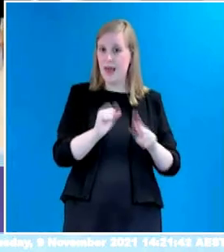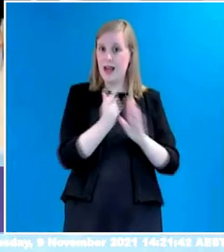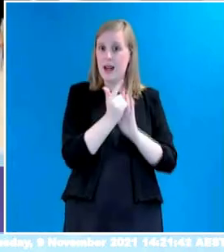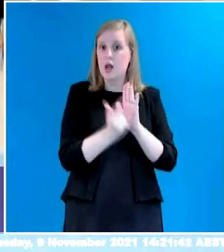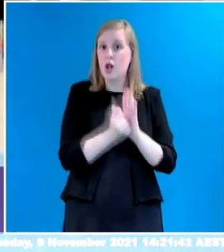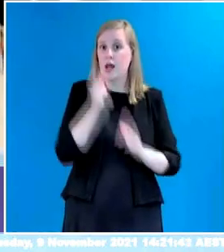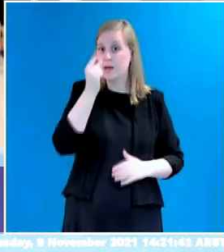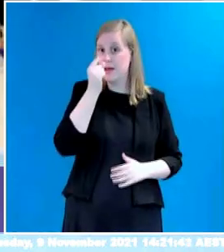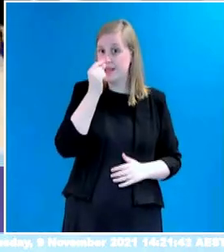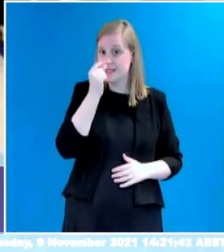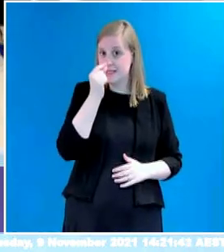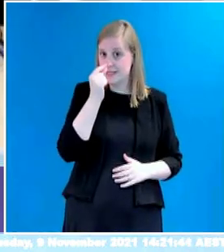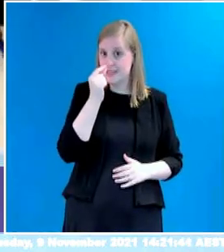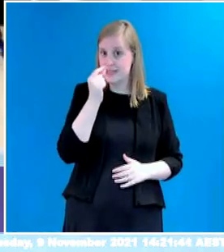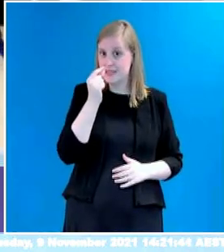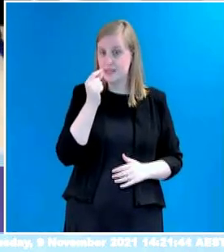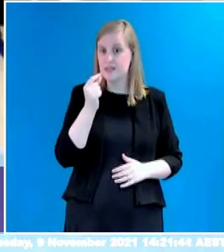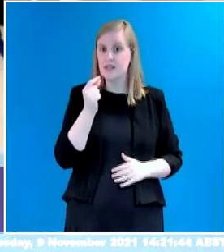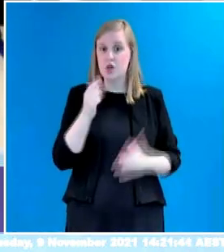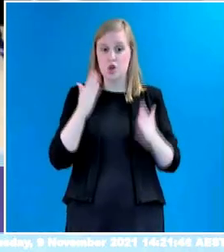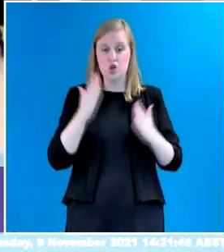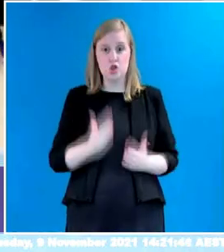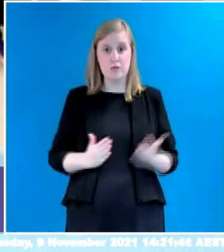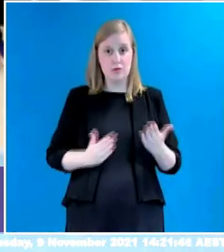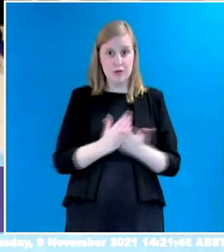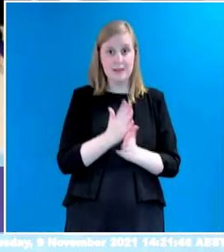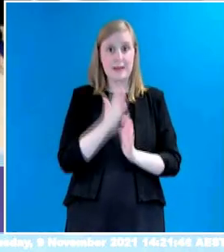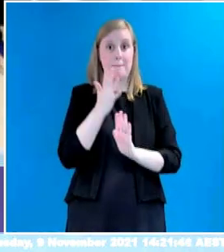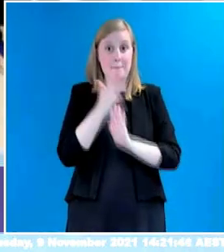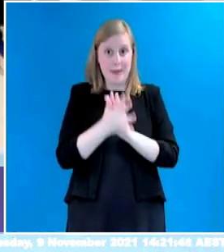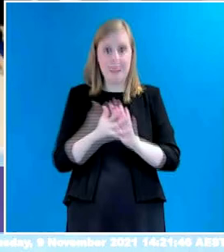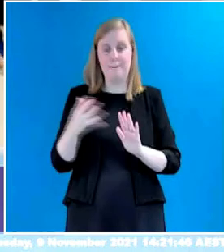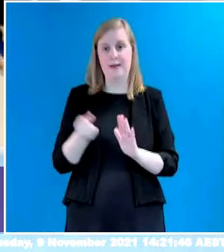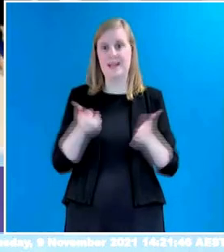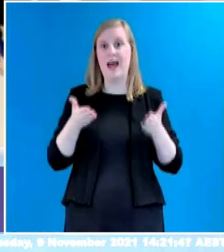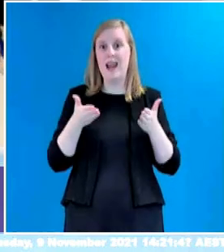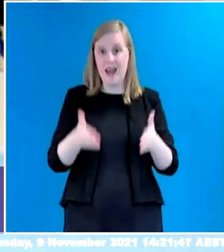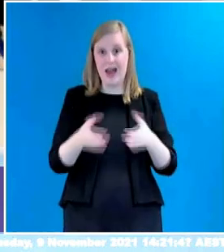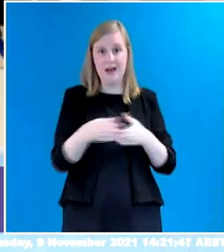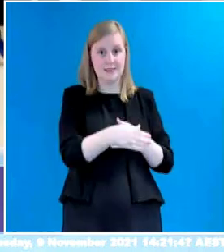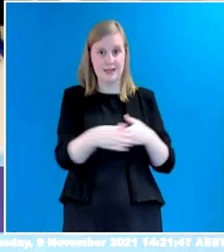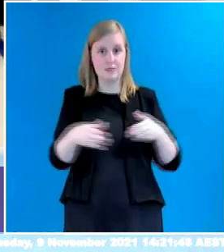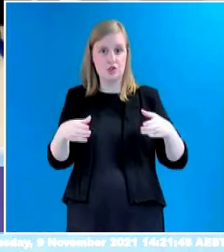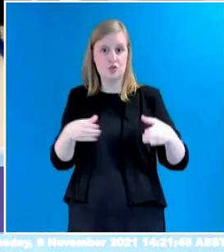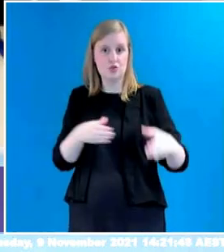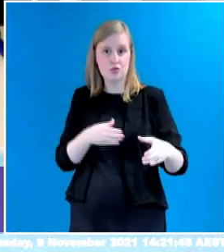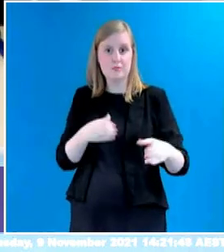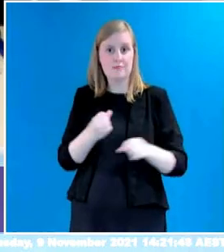decision-making is subject to important safeguards that are contained in article